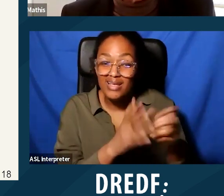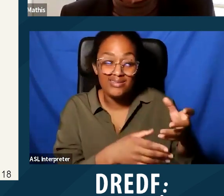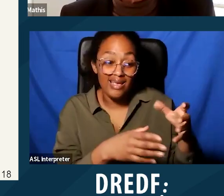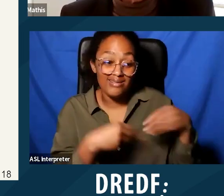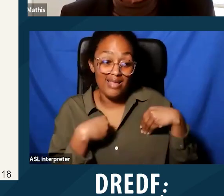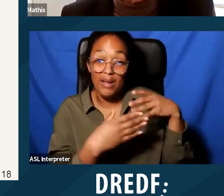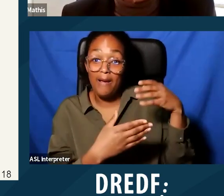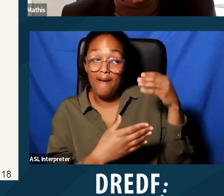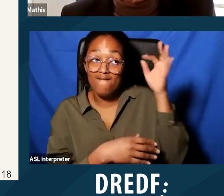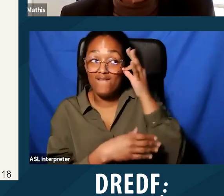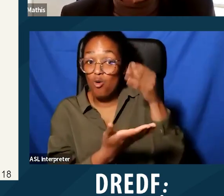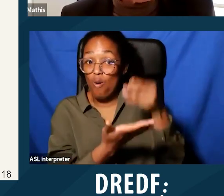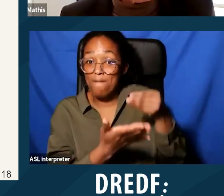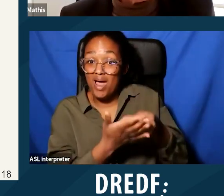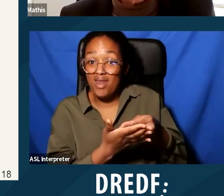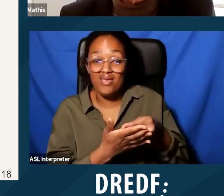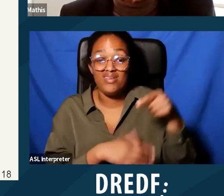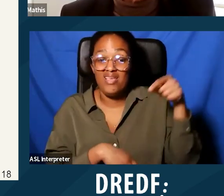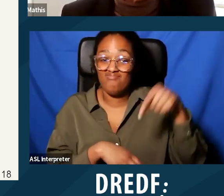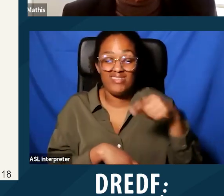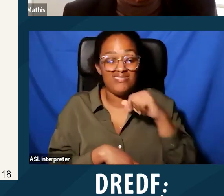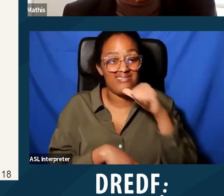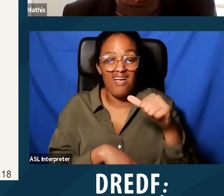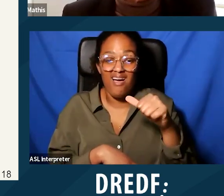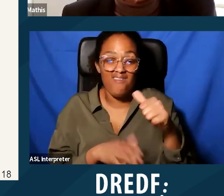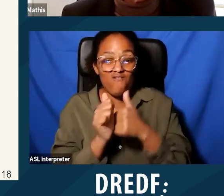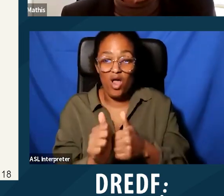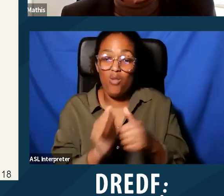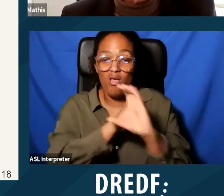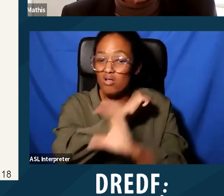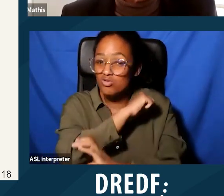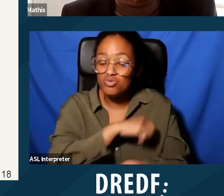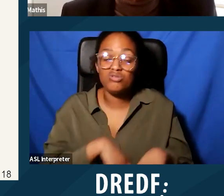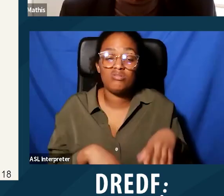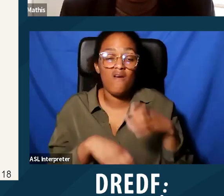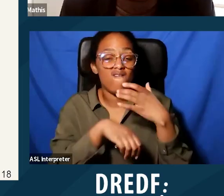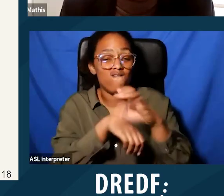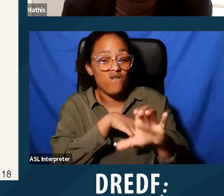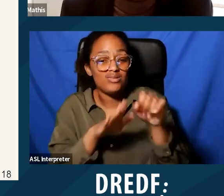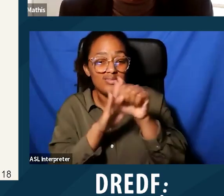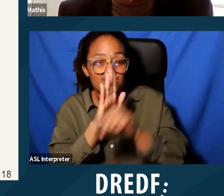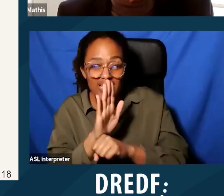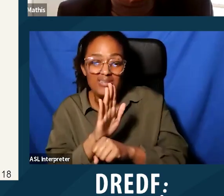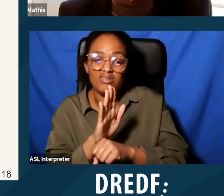states for taking federal money, so it's unconstitutional. They say it's coercive,